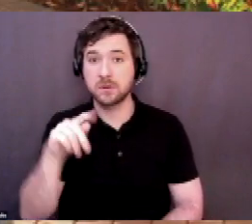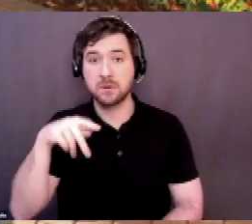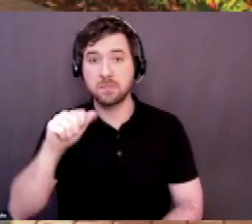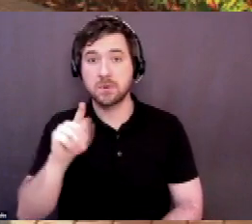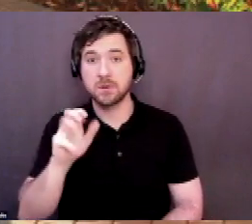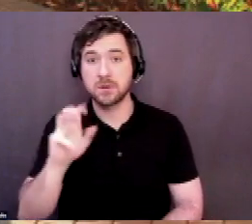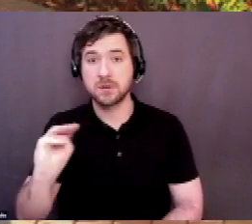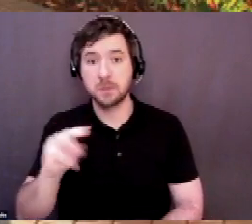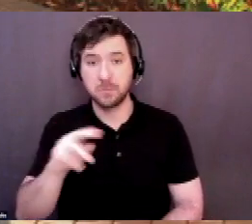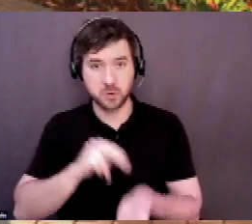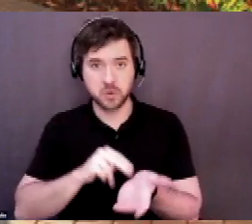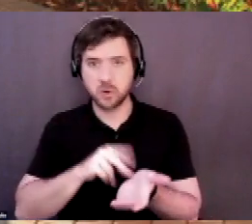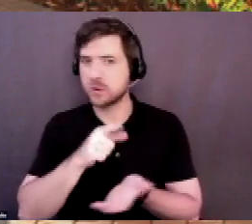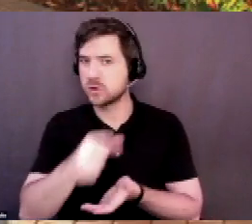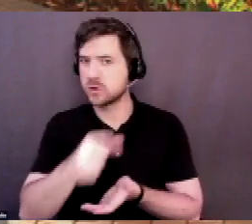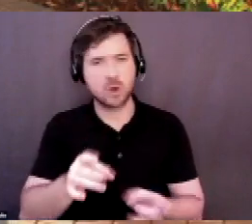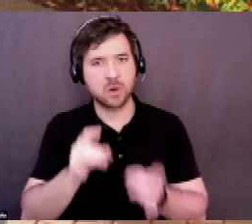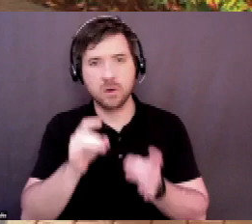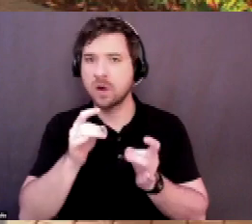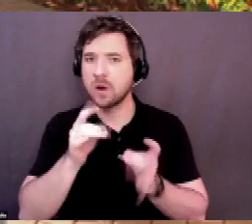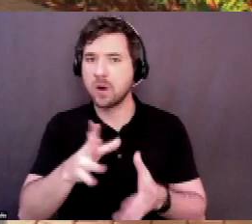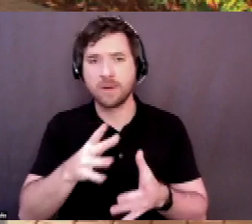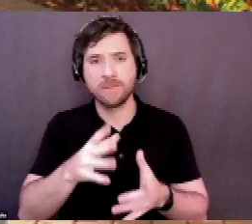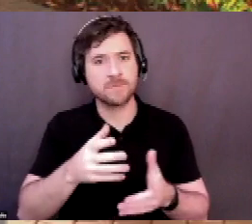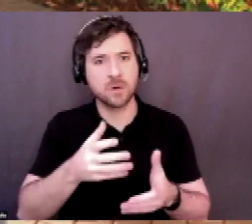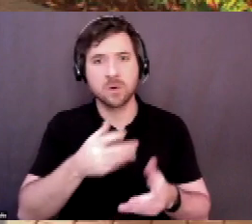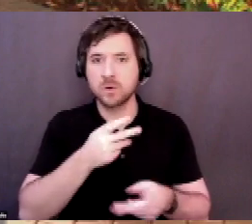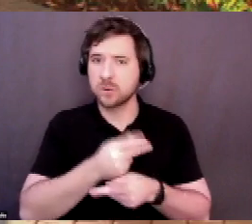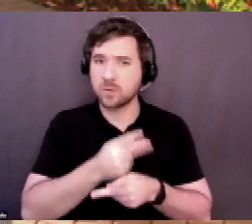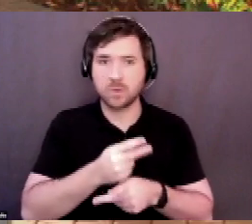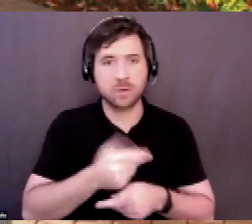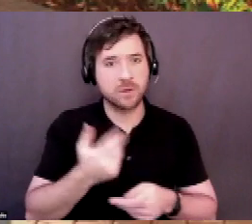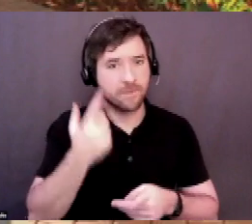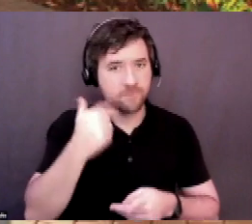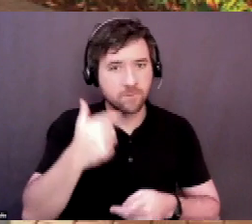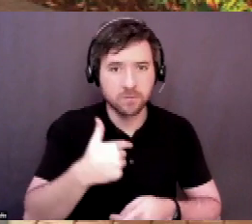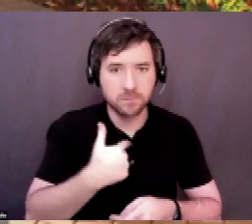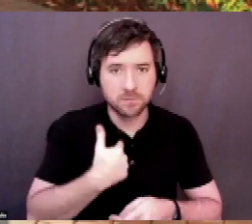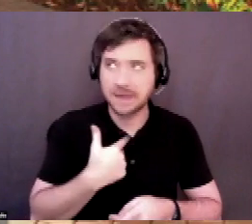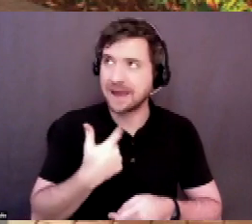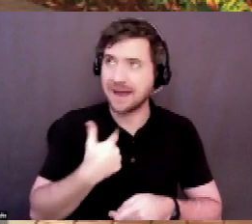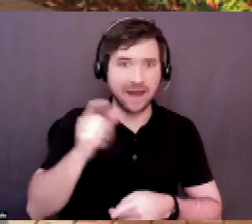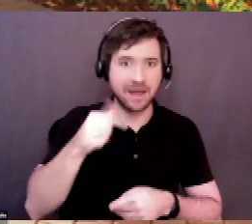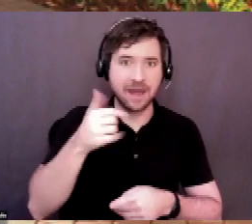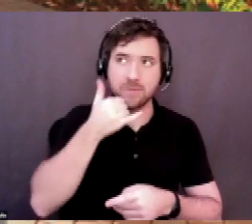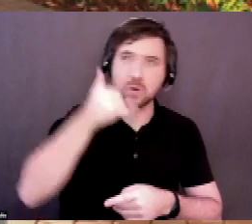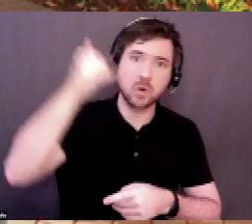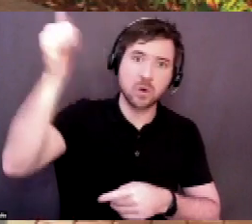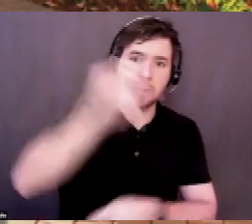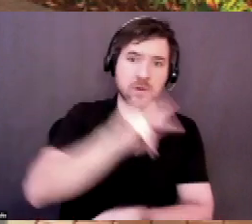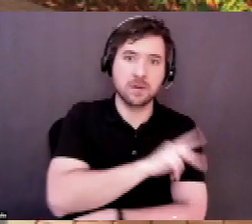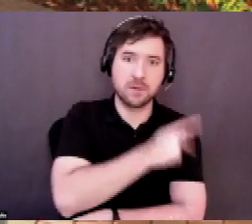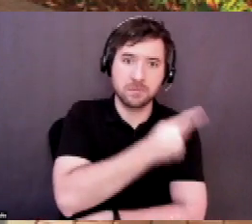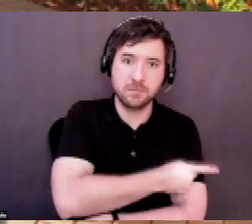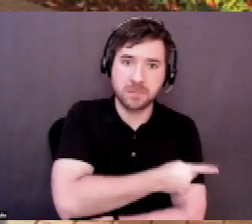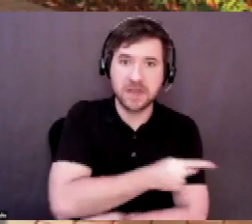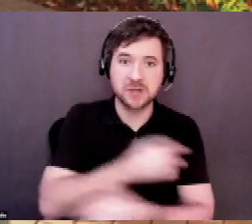I had to run that up the flagpole and call patient relations from my hospital bed.